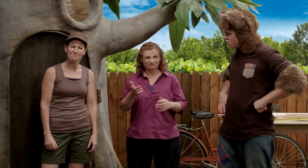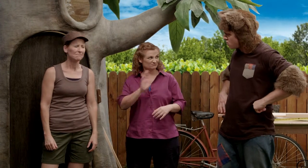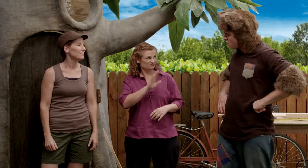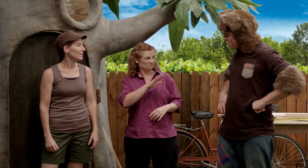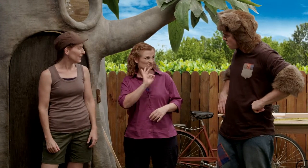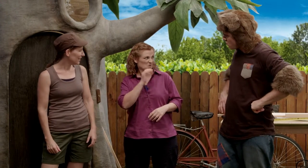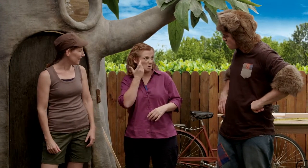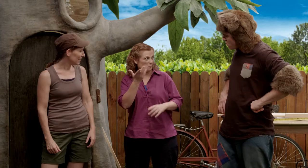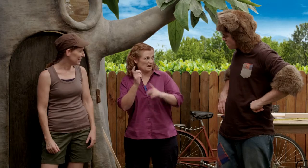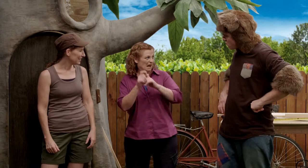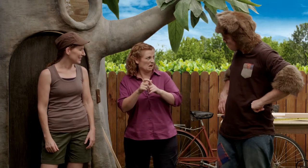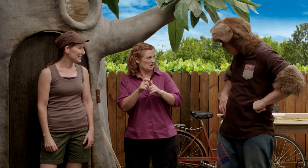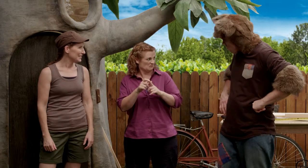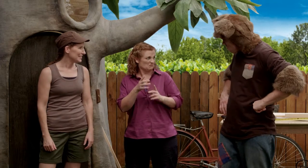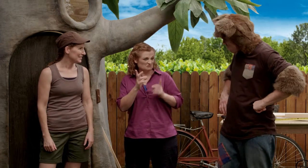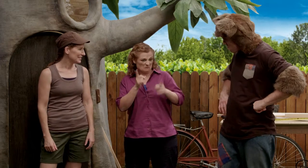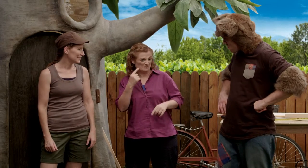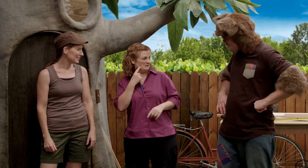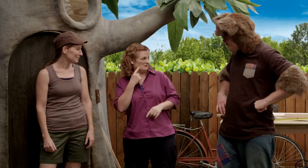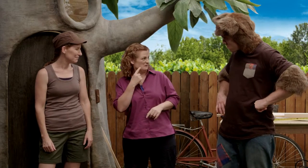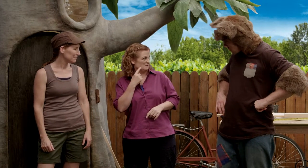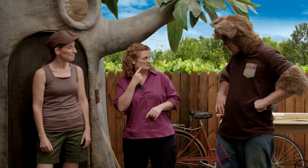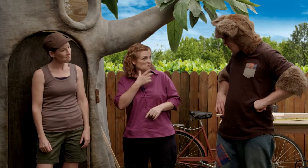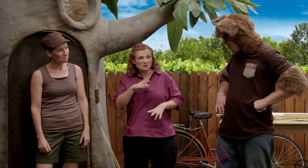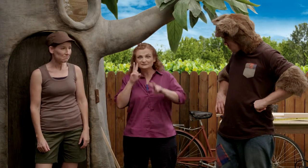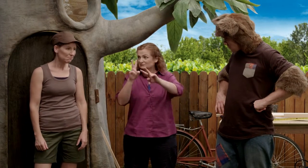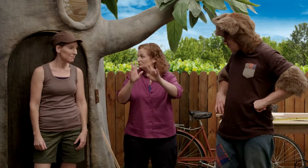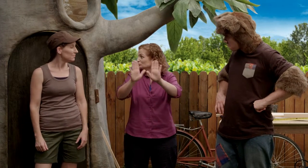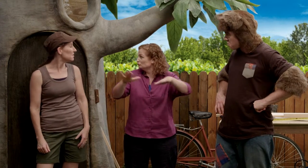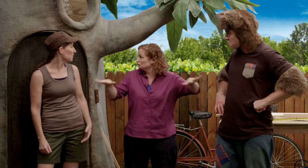Well, it's not always hard. Sometimes it can be easy working with wood.